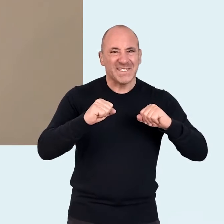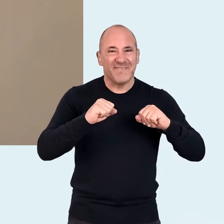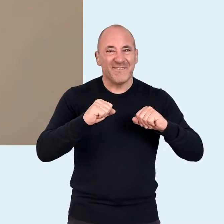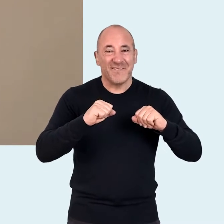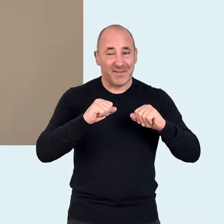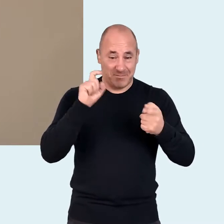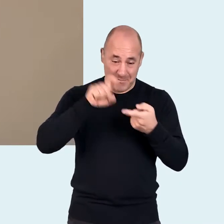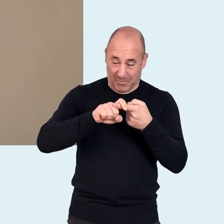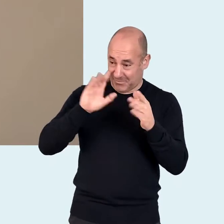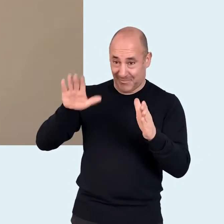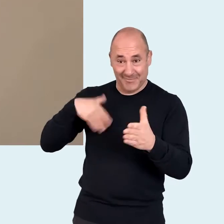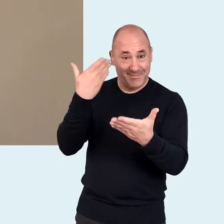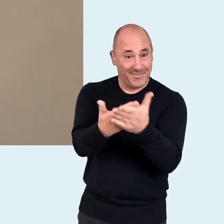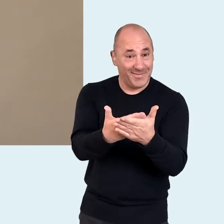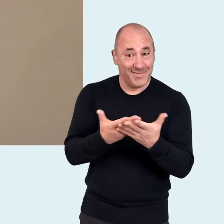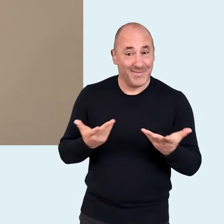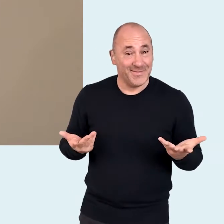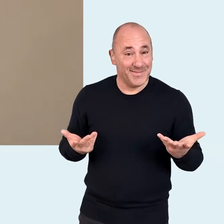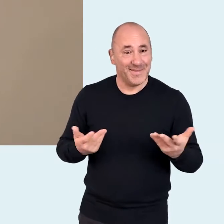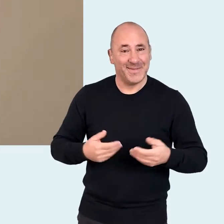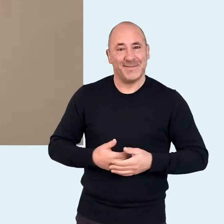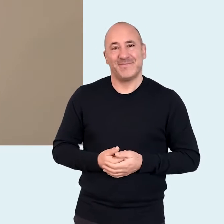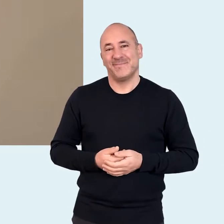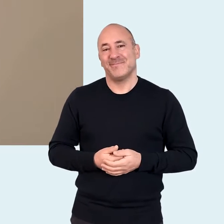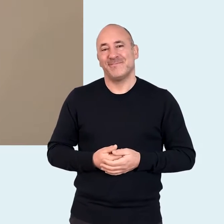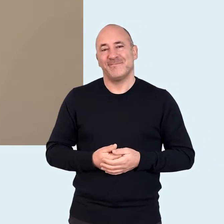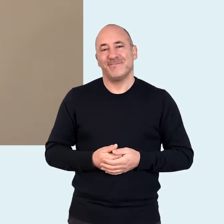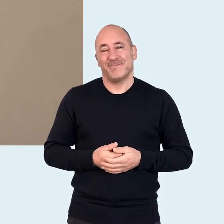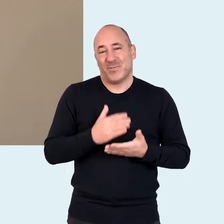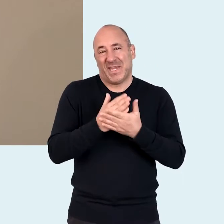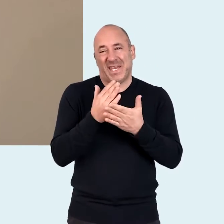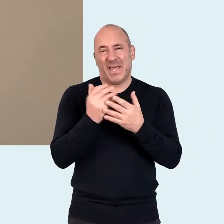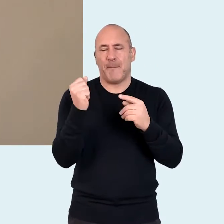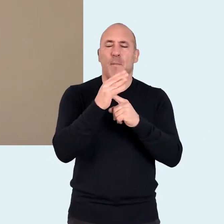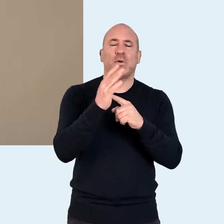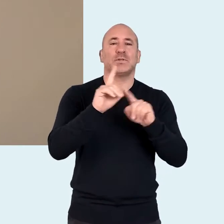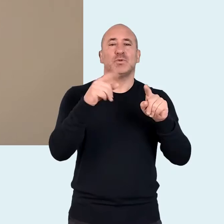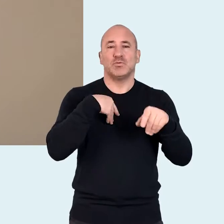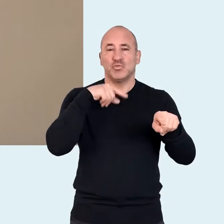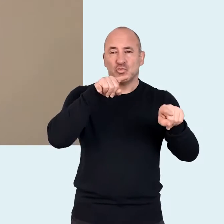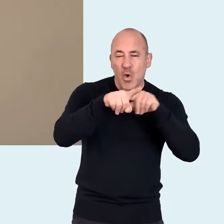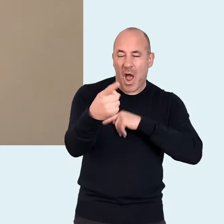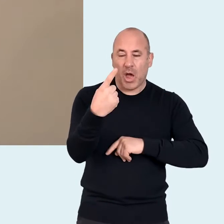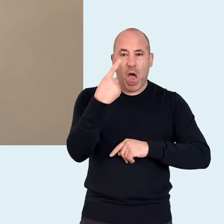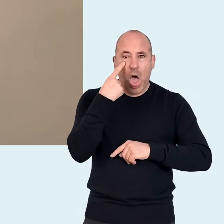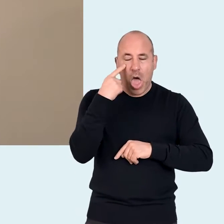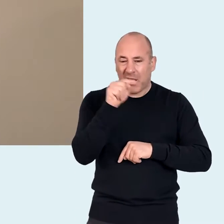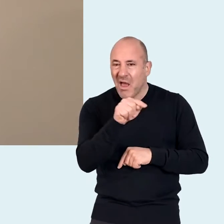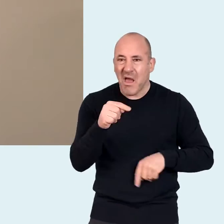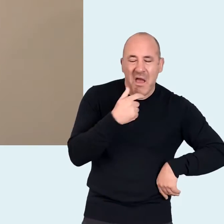get going and get active, and that has stayed with me. So I think to try things out is important.